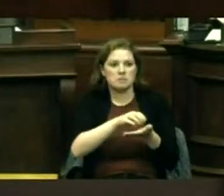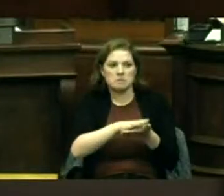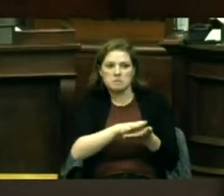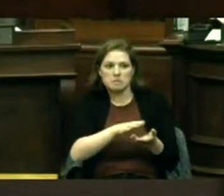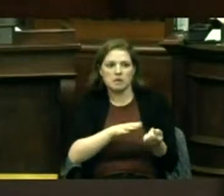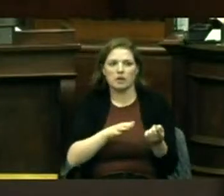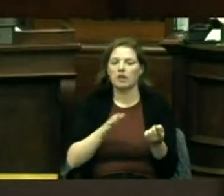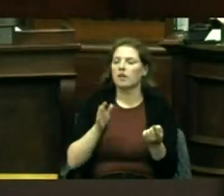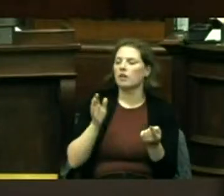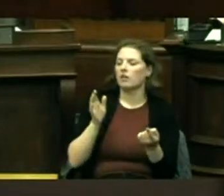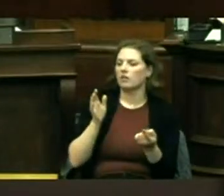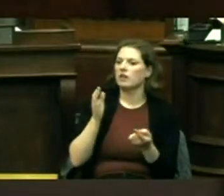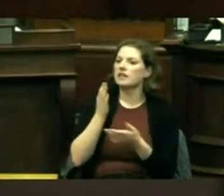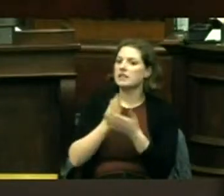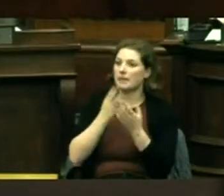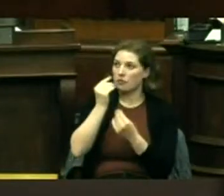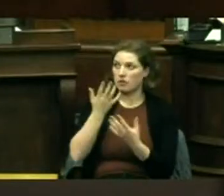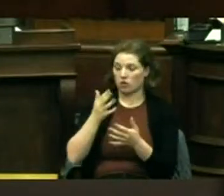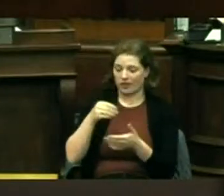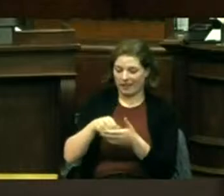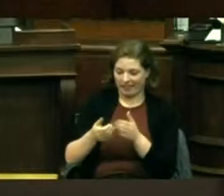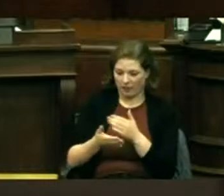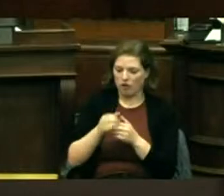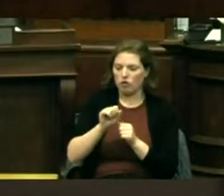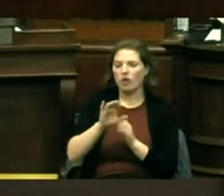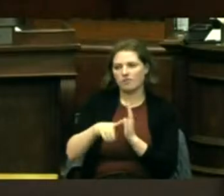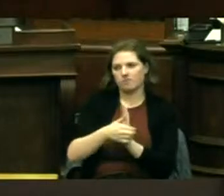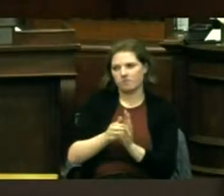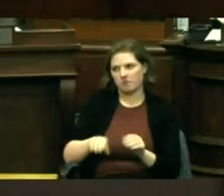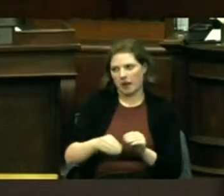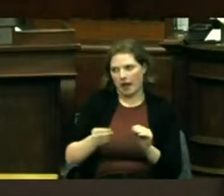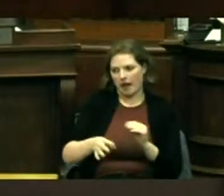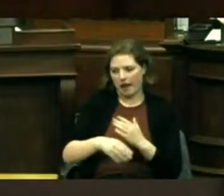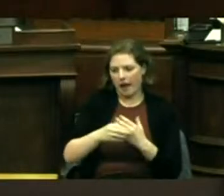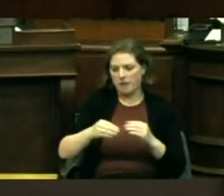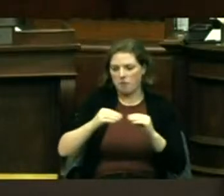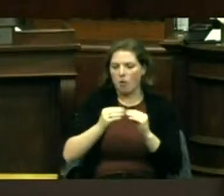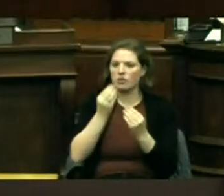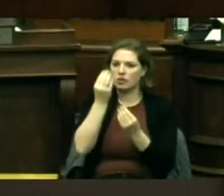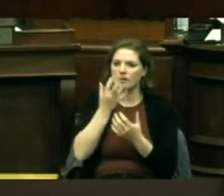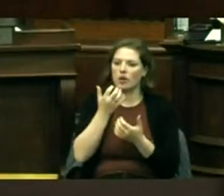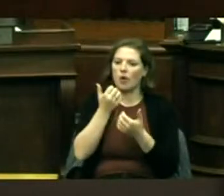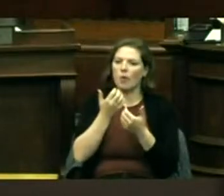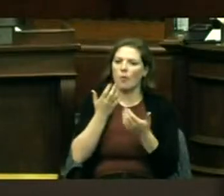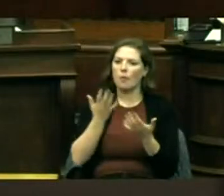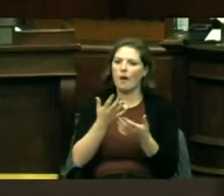the program. I can probably put that in writing if you'd like.